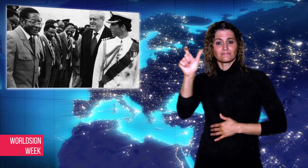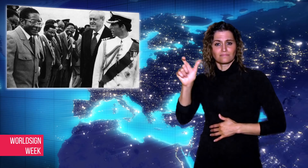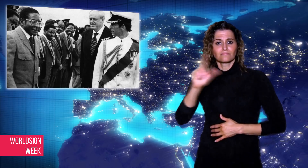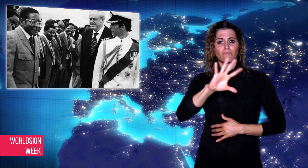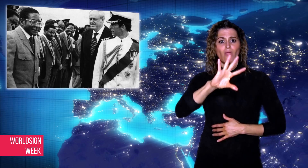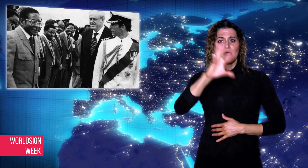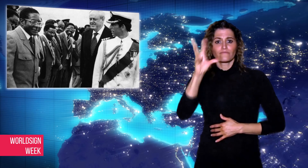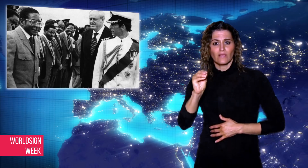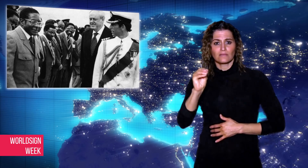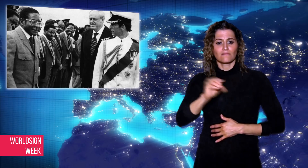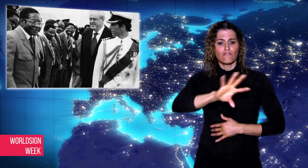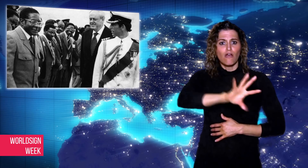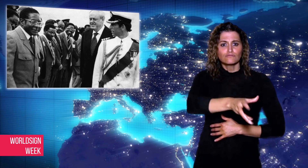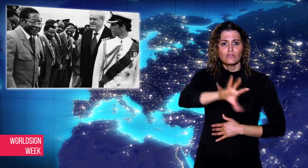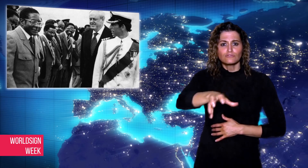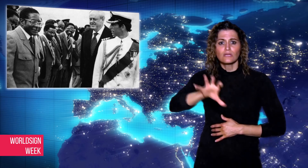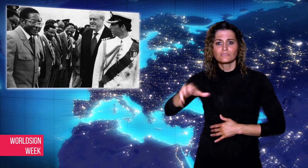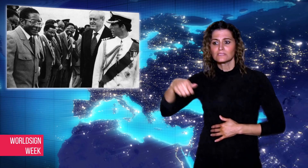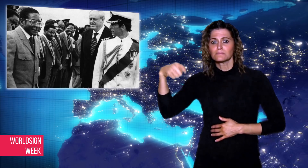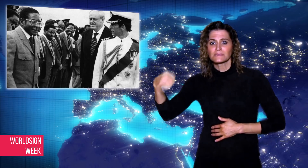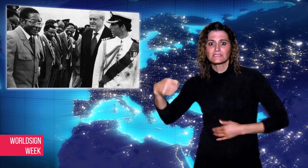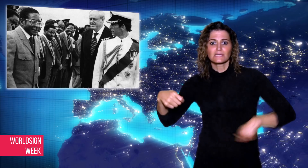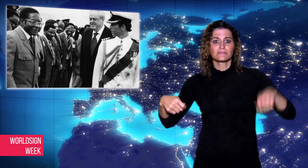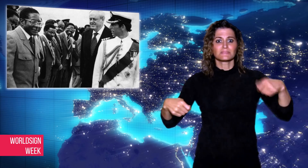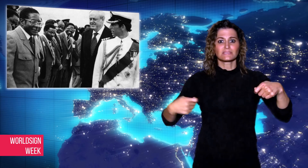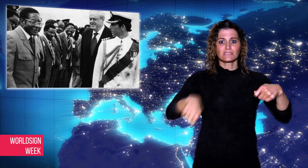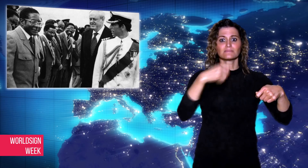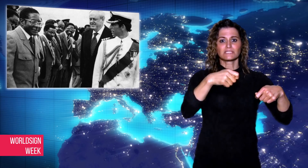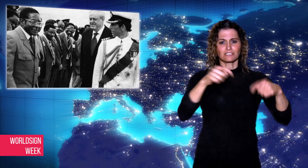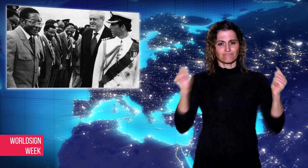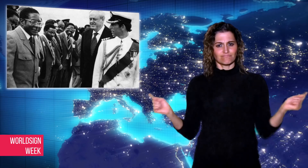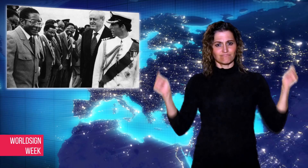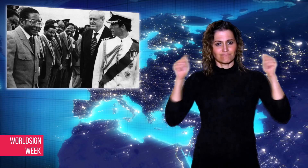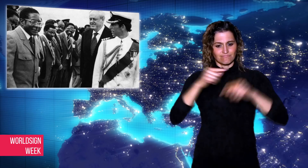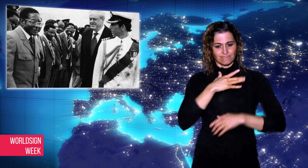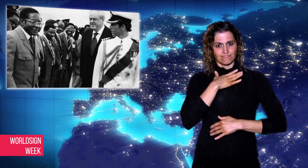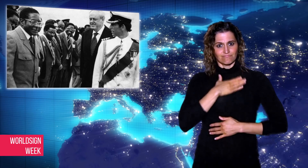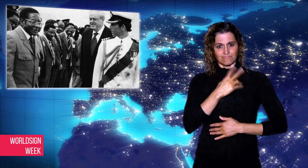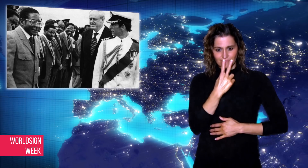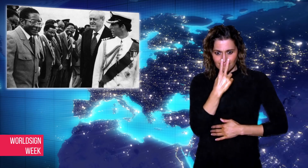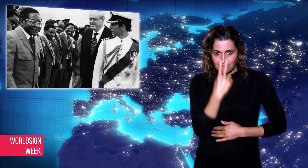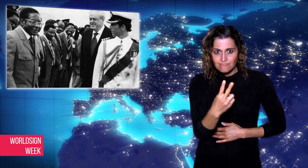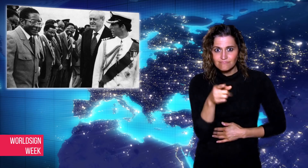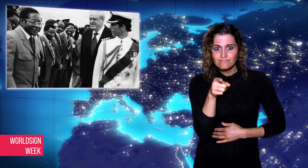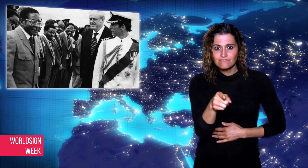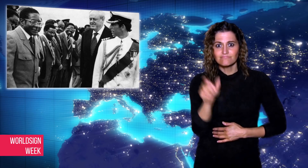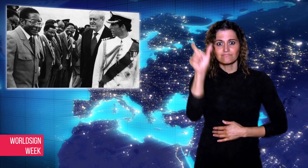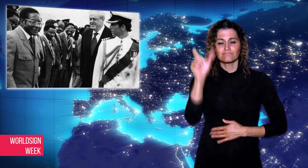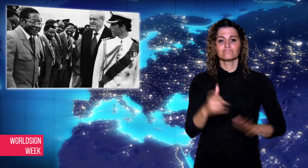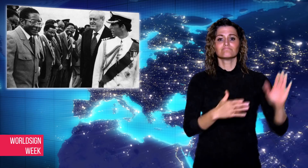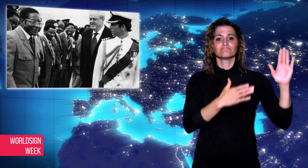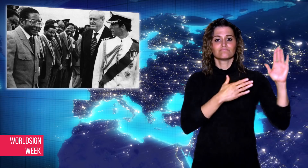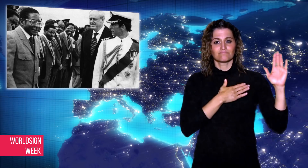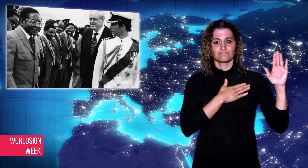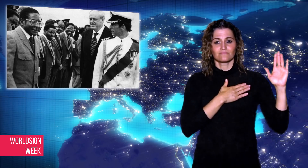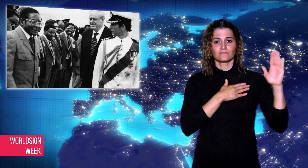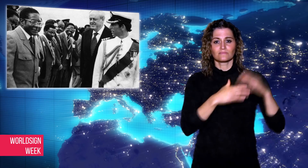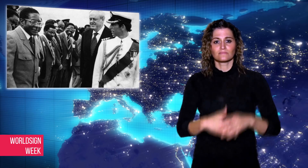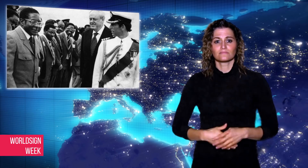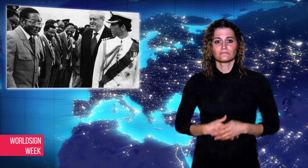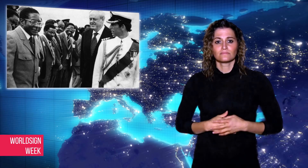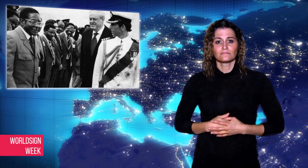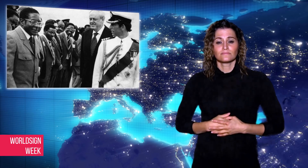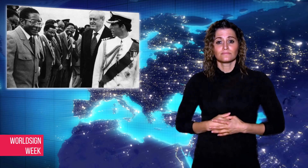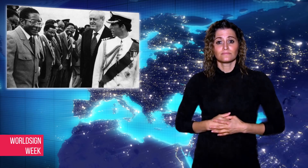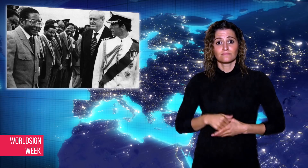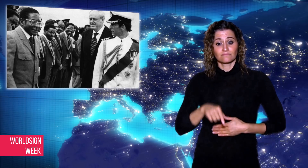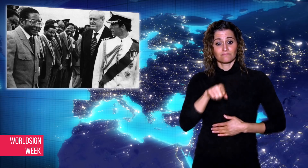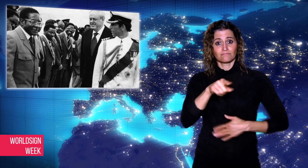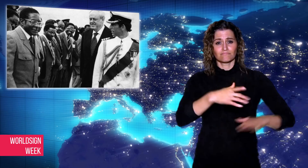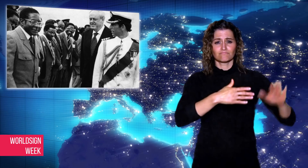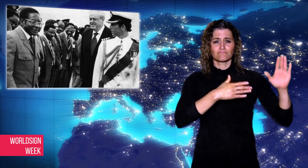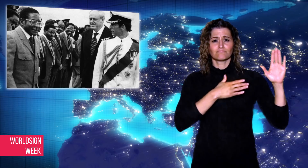presidential elections, compensation to